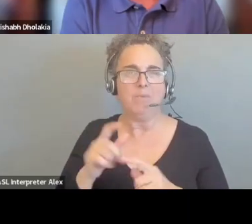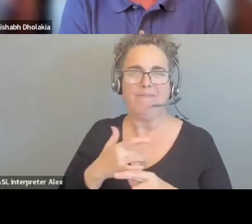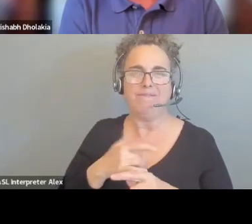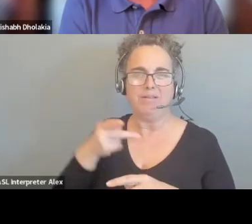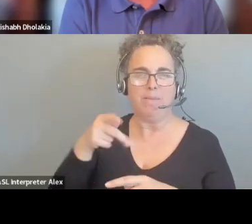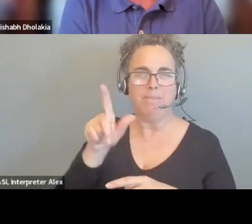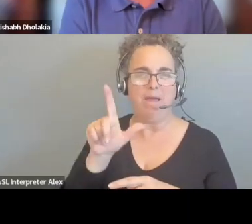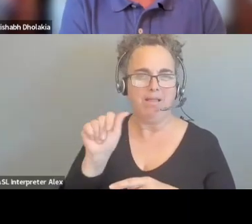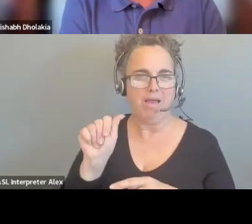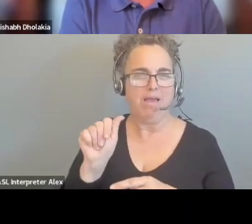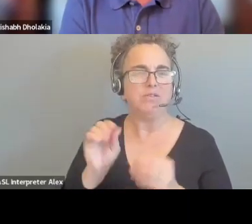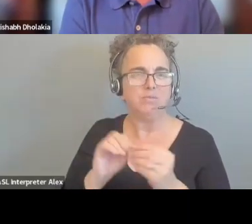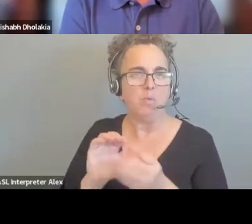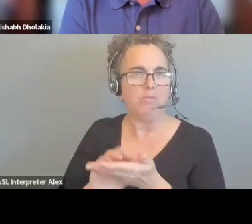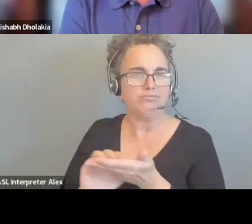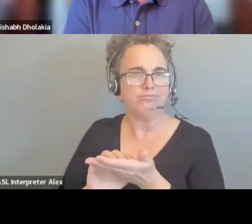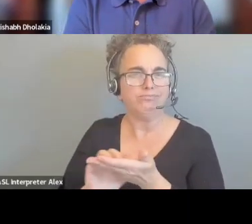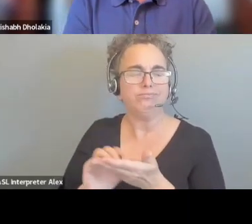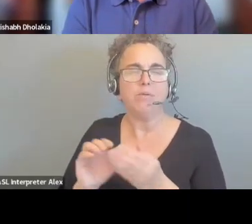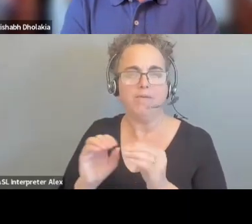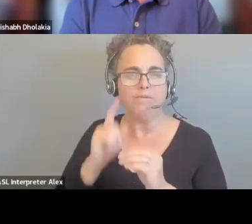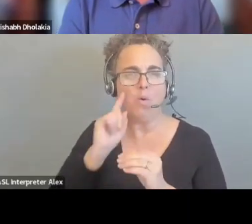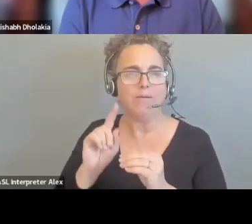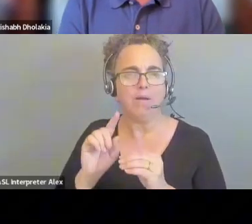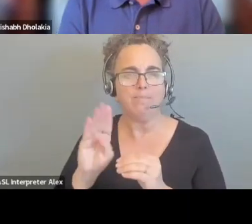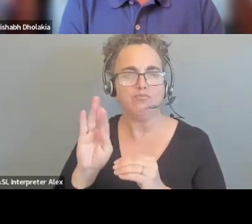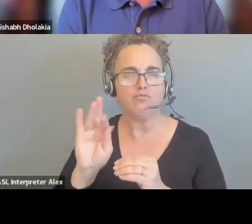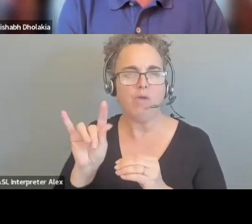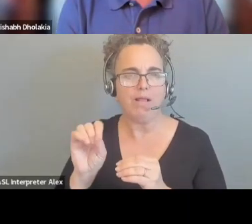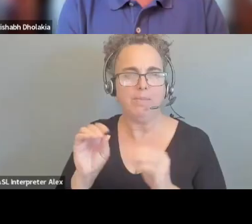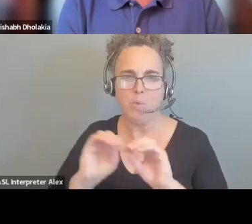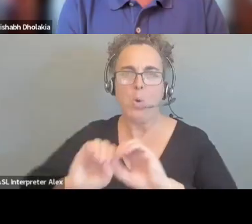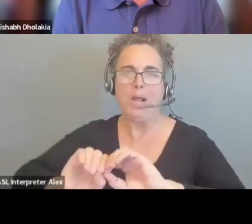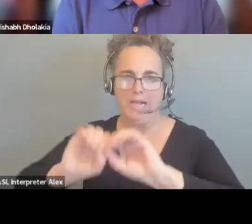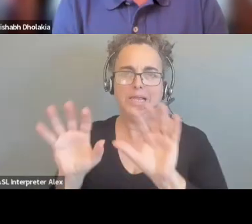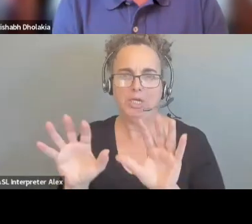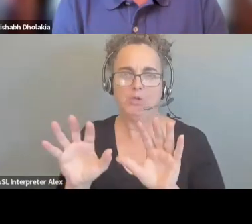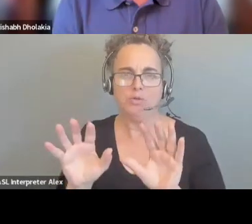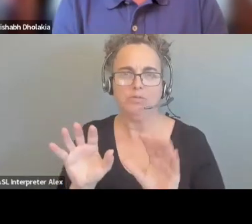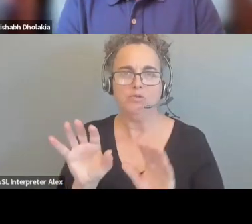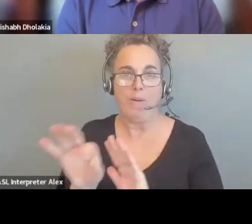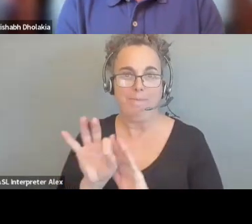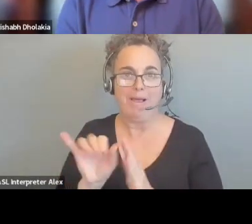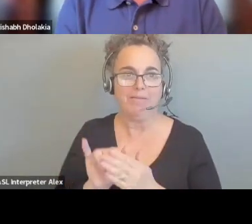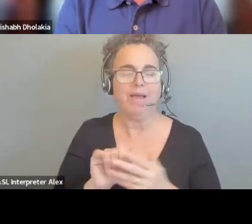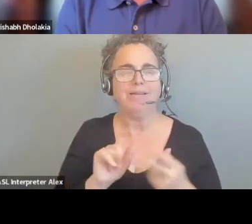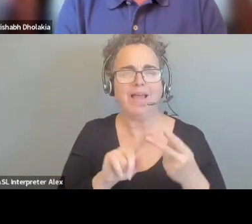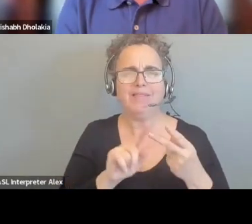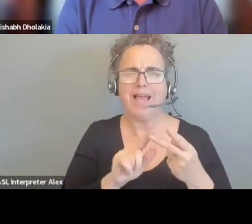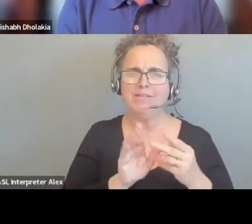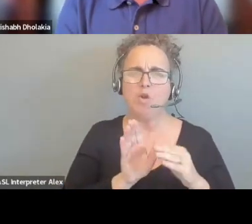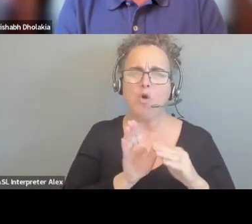and makes it more clear. We also worked on rounding some of the edges out and this is